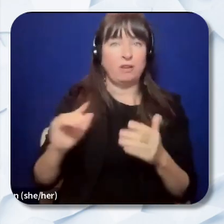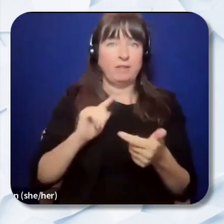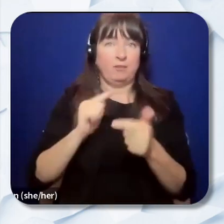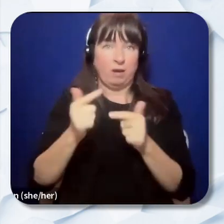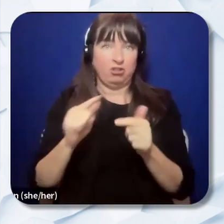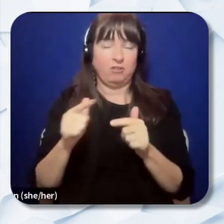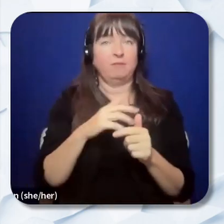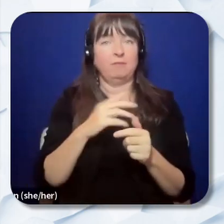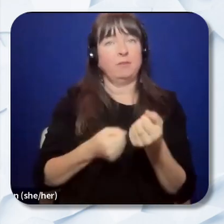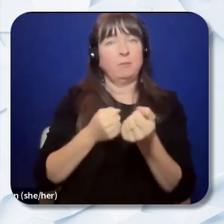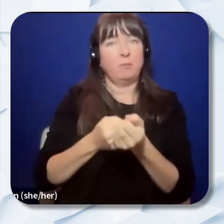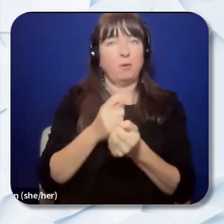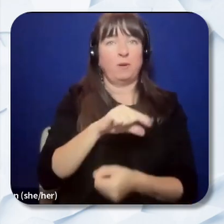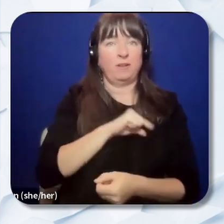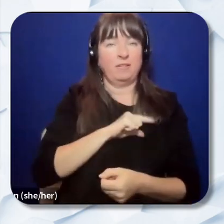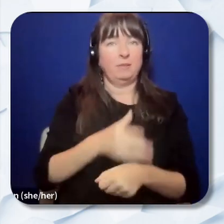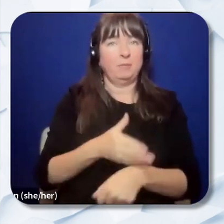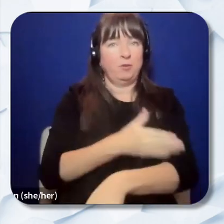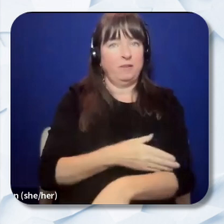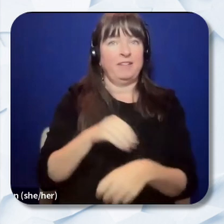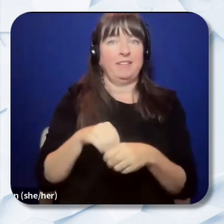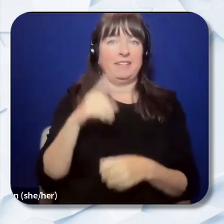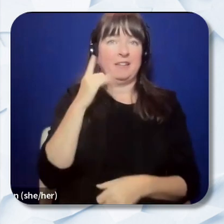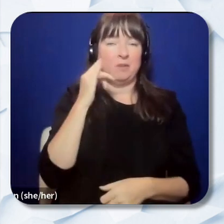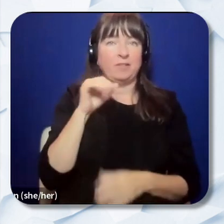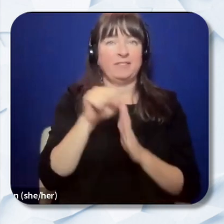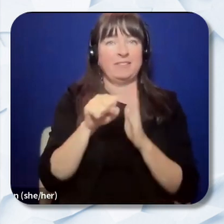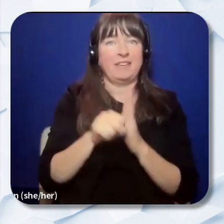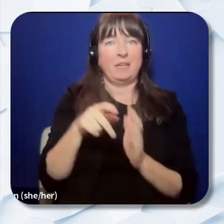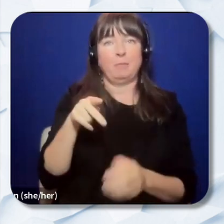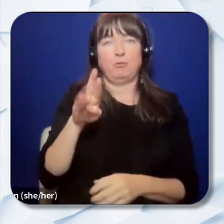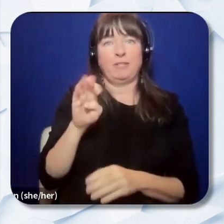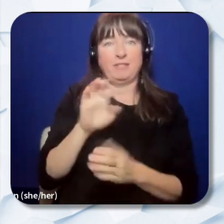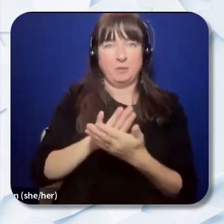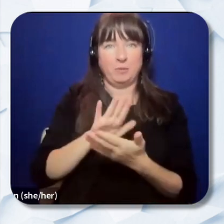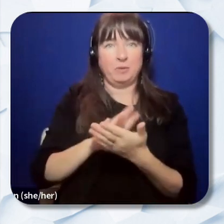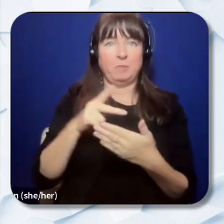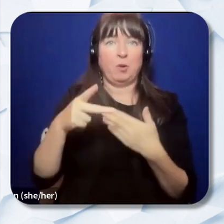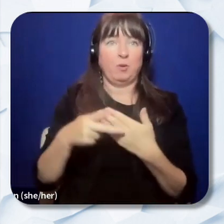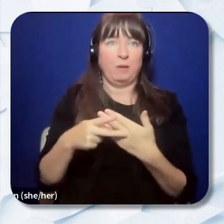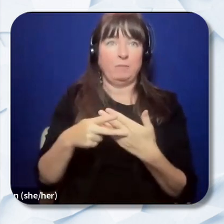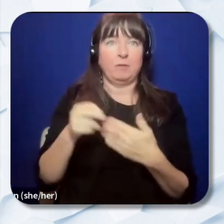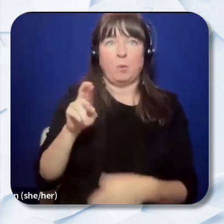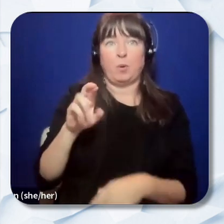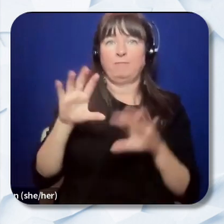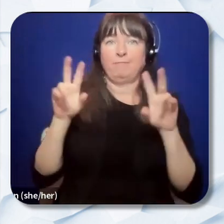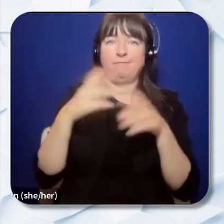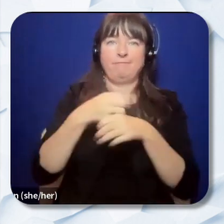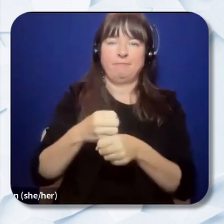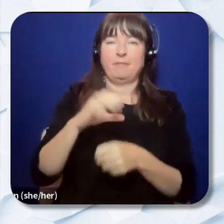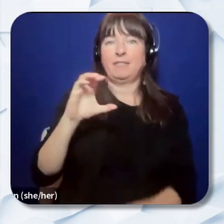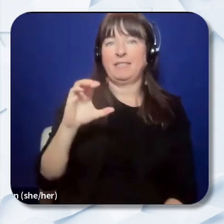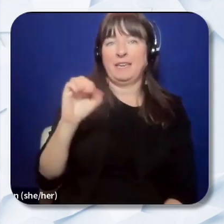support quality improvement in the California State Preschool programs or CSPP. With this